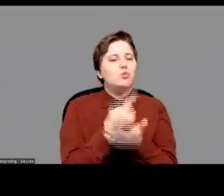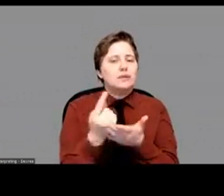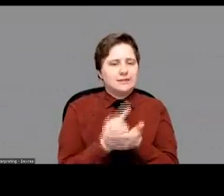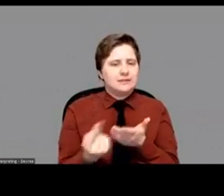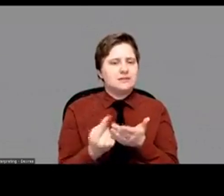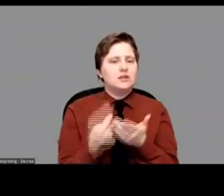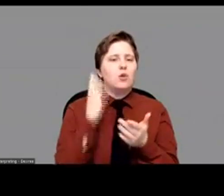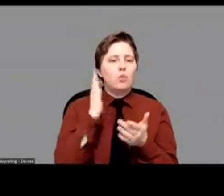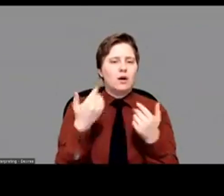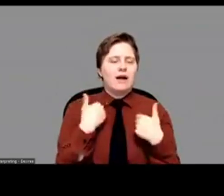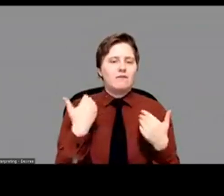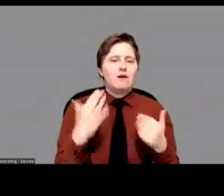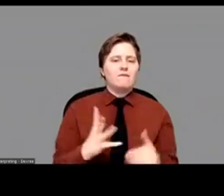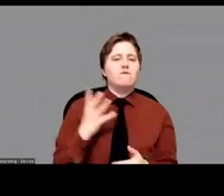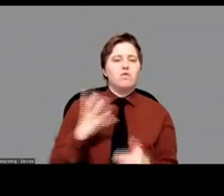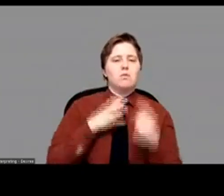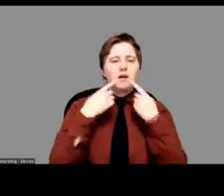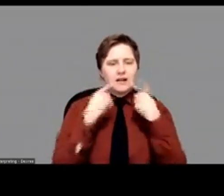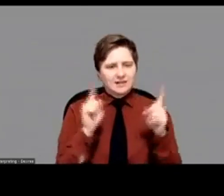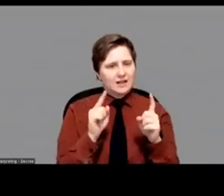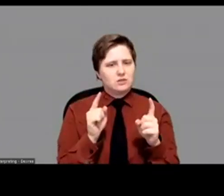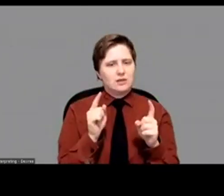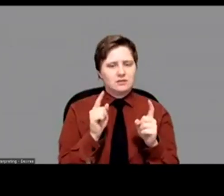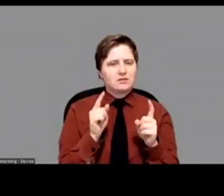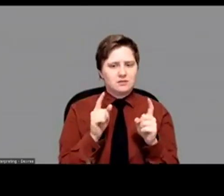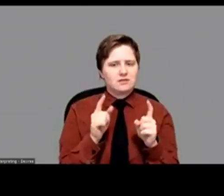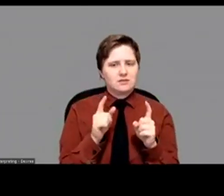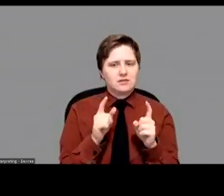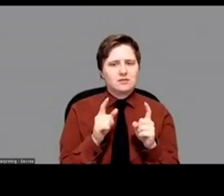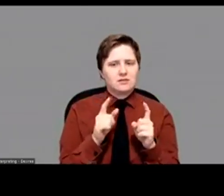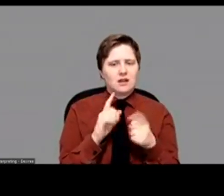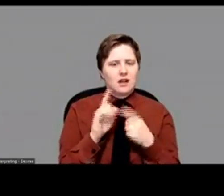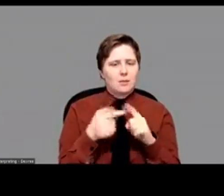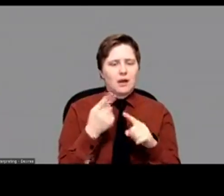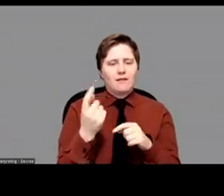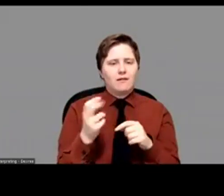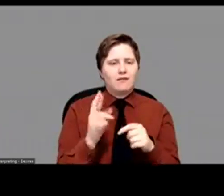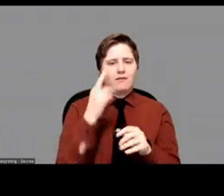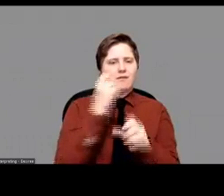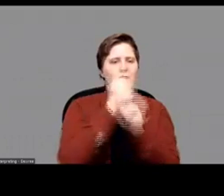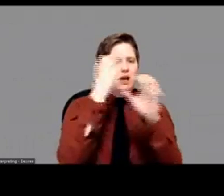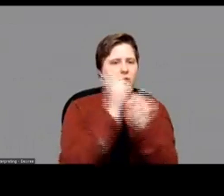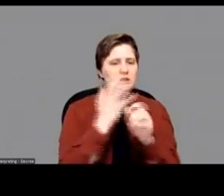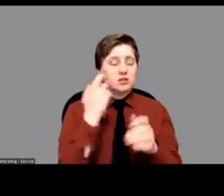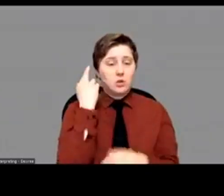weeks I do think there will be a formal announcement on fireworks. The reason I am.